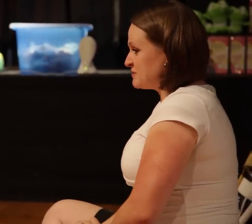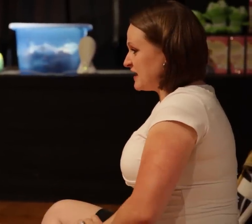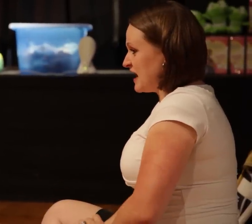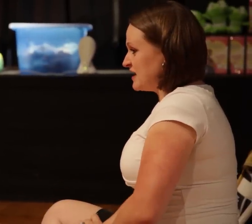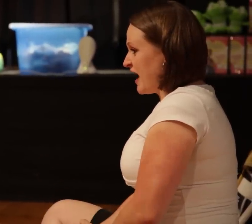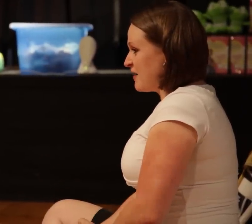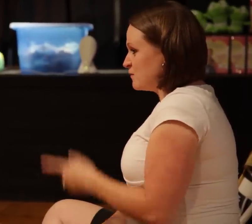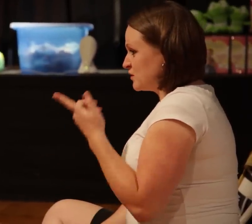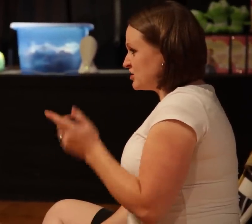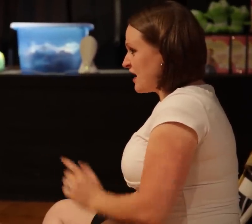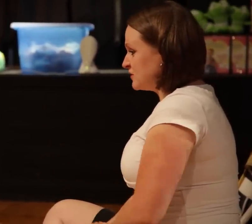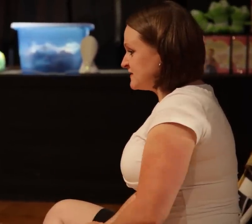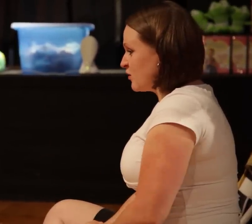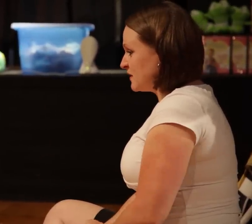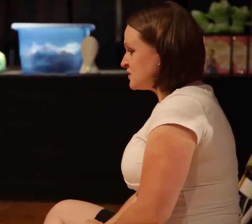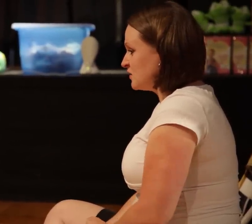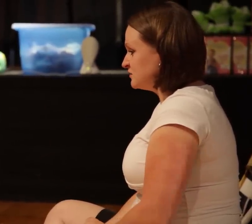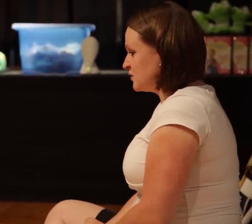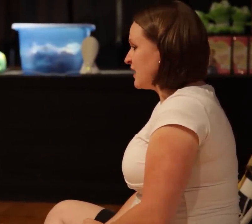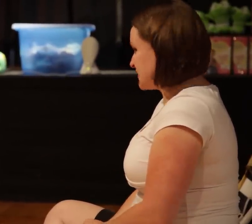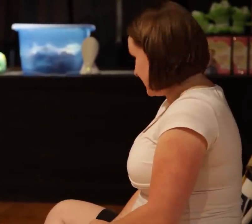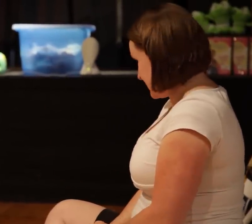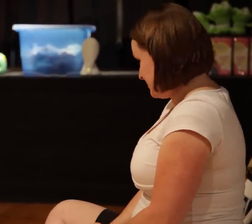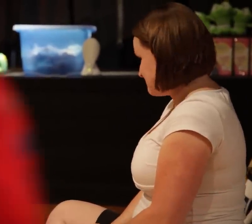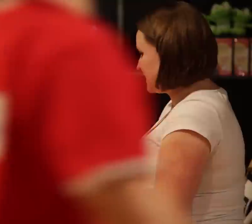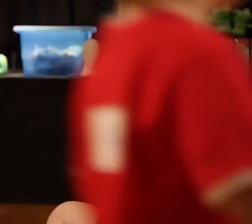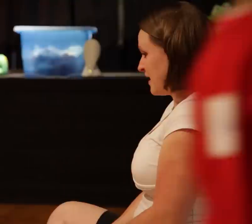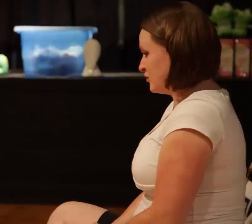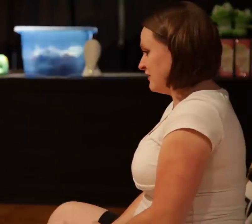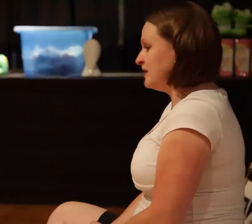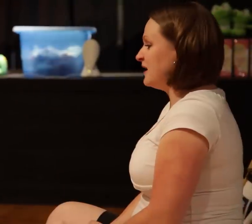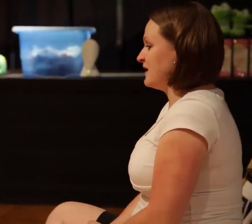but then when Shad was four months old we found Signing Time at the library